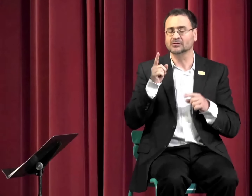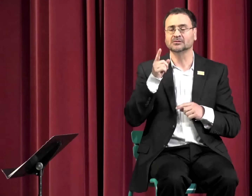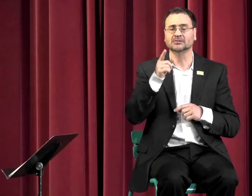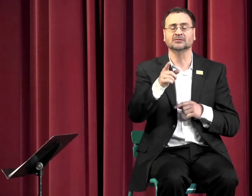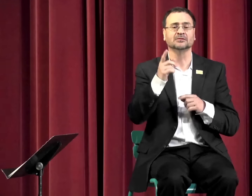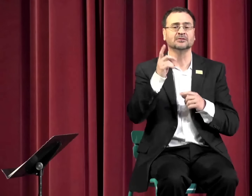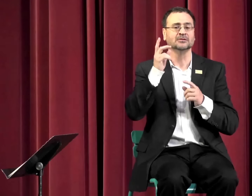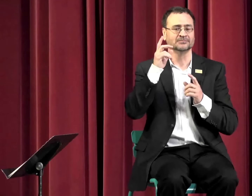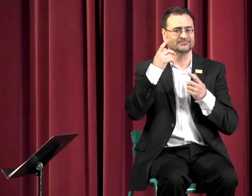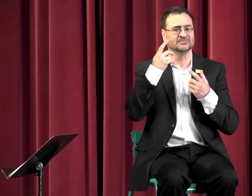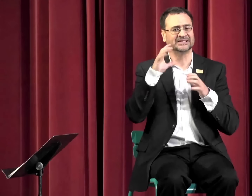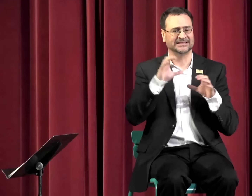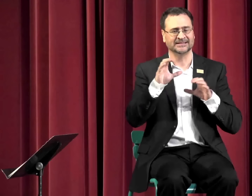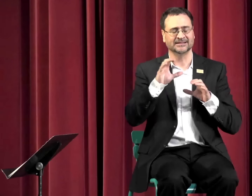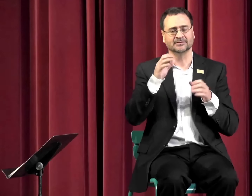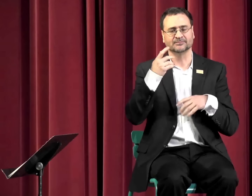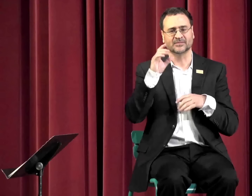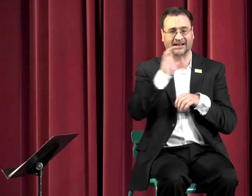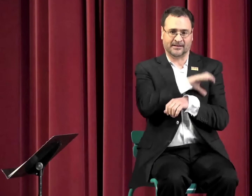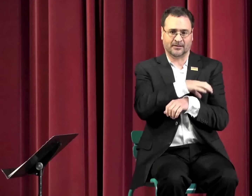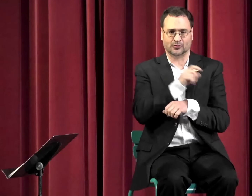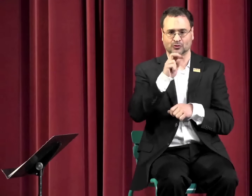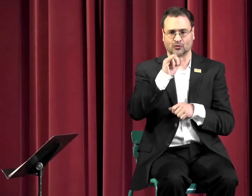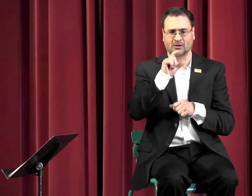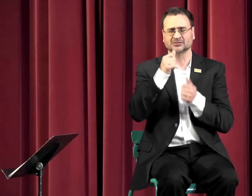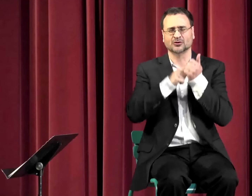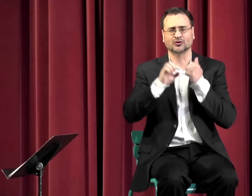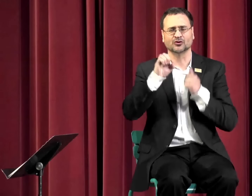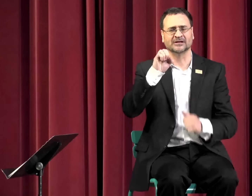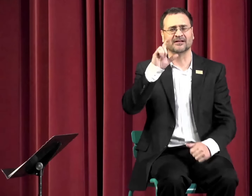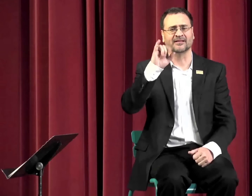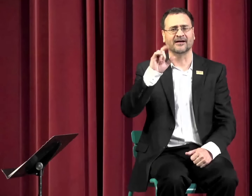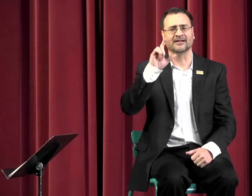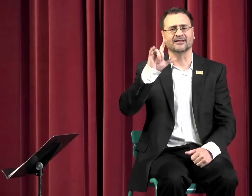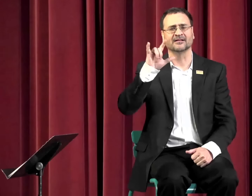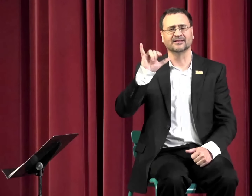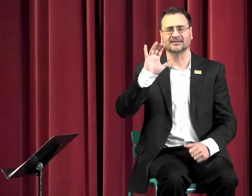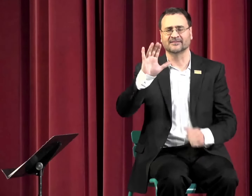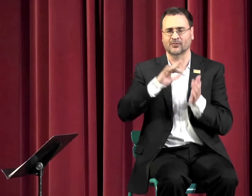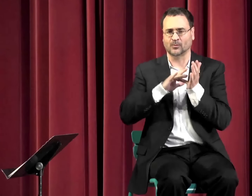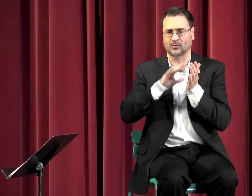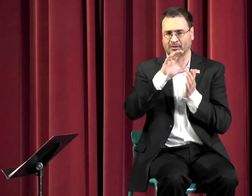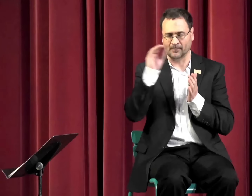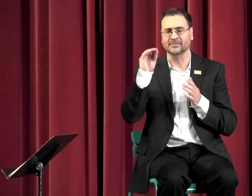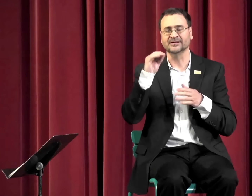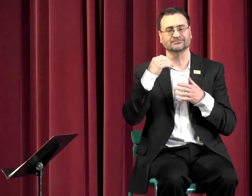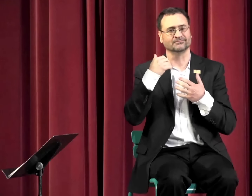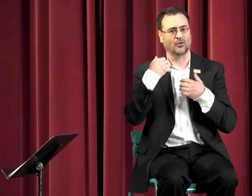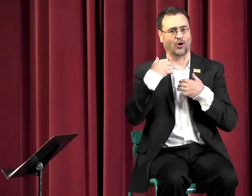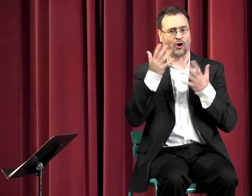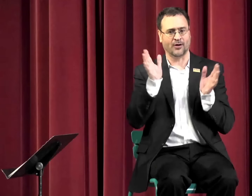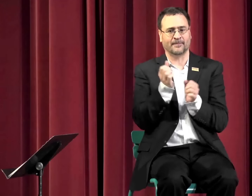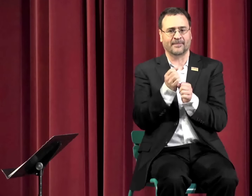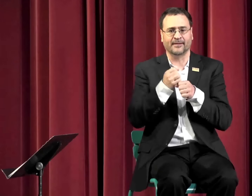What is different now is in clinical trials, you'll see Eli Lilly, has been